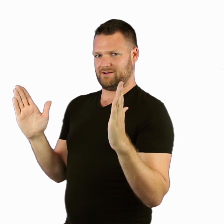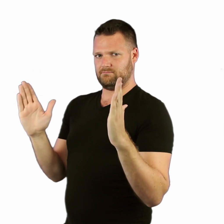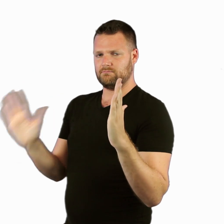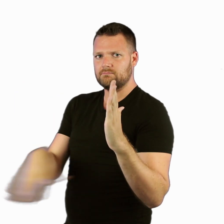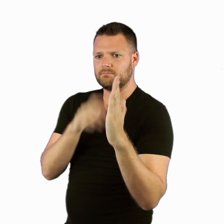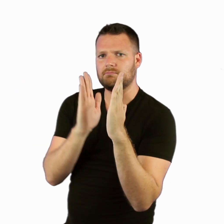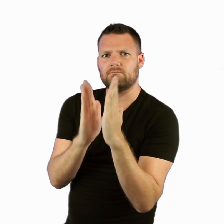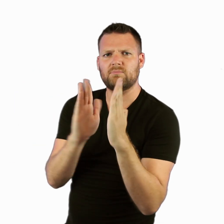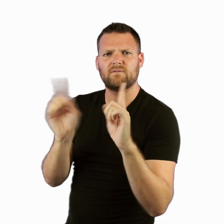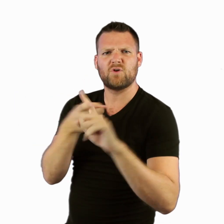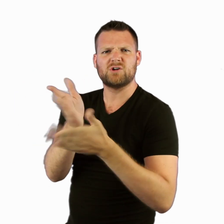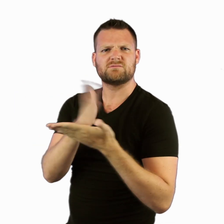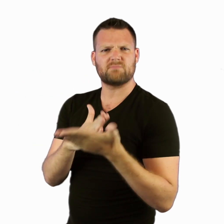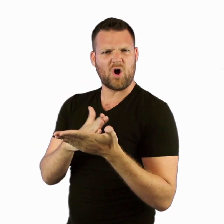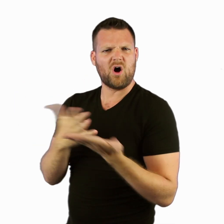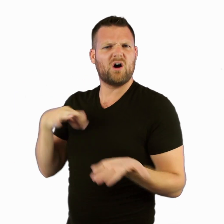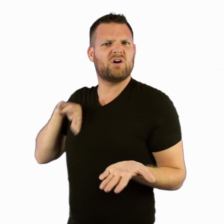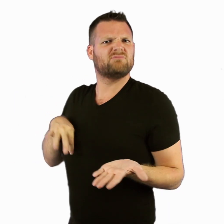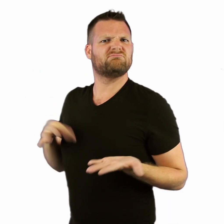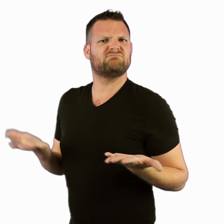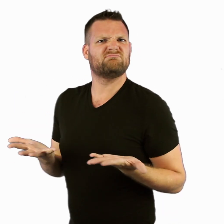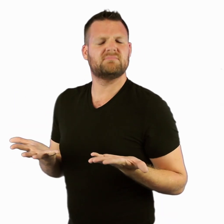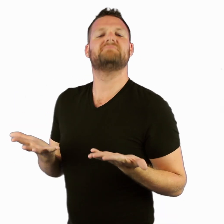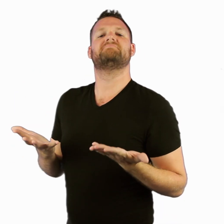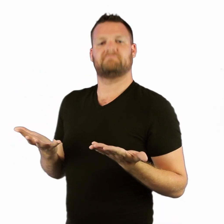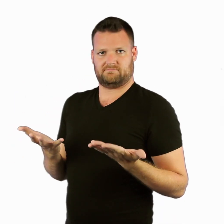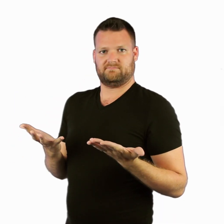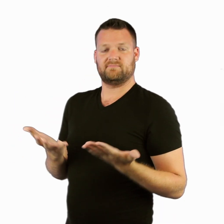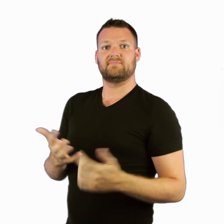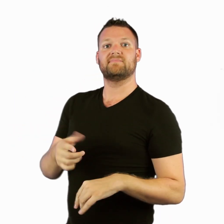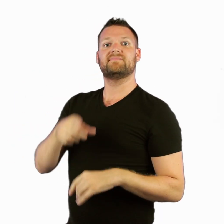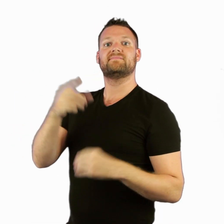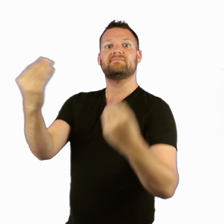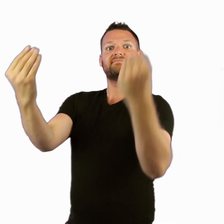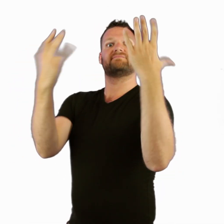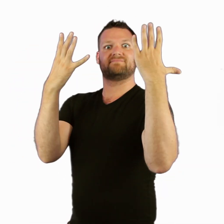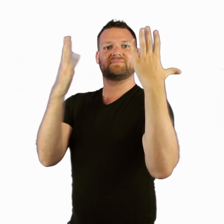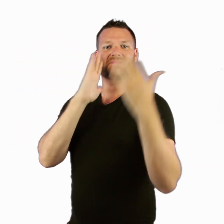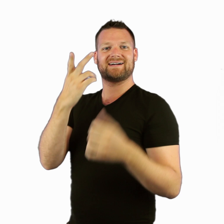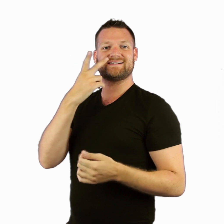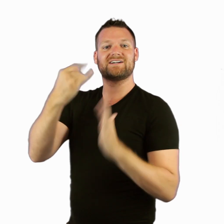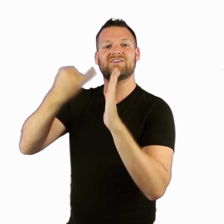The first time the song is shown, you will see illustrations that align